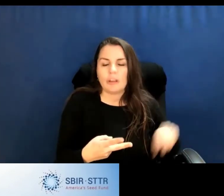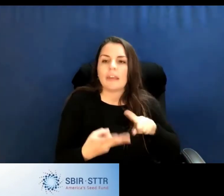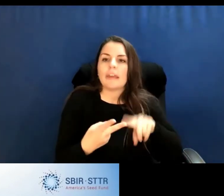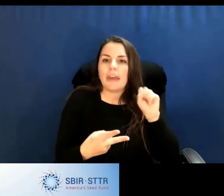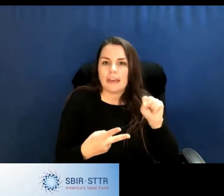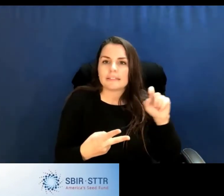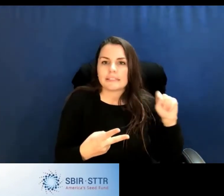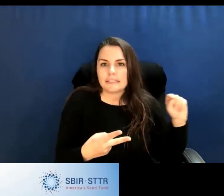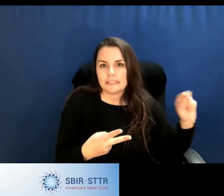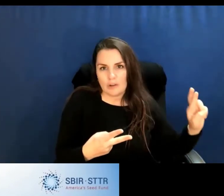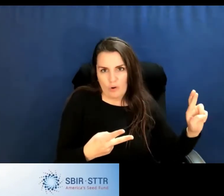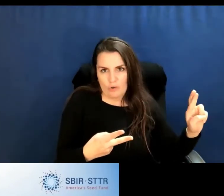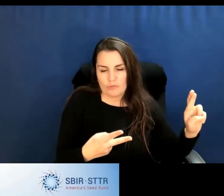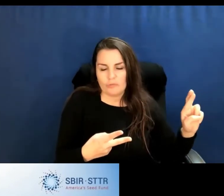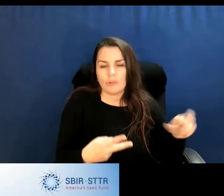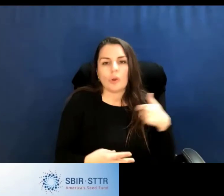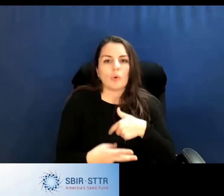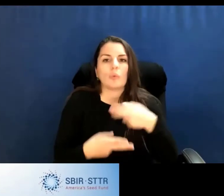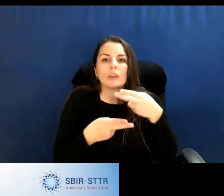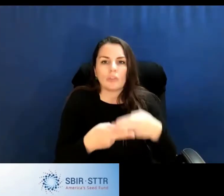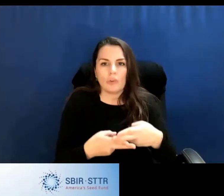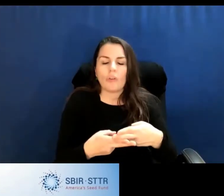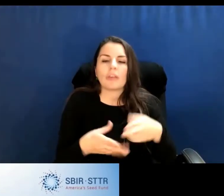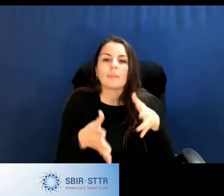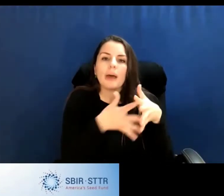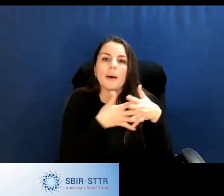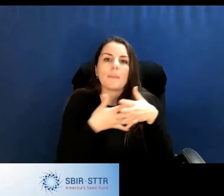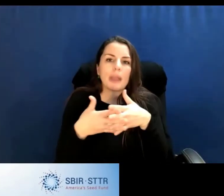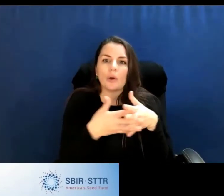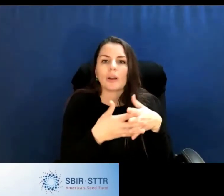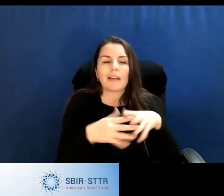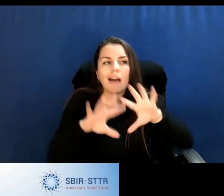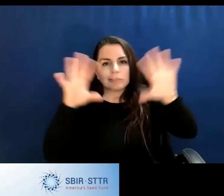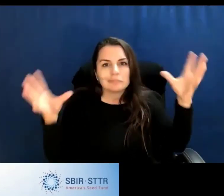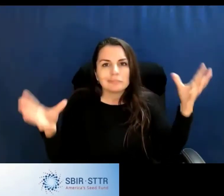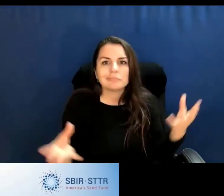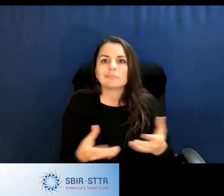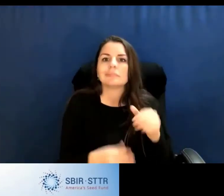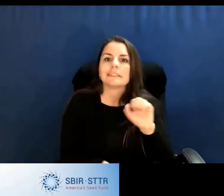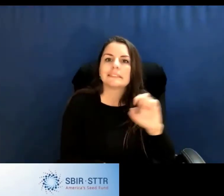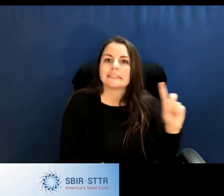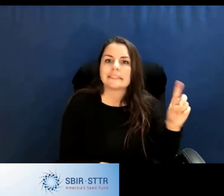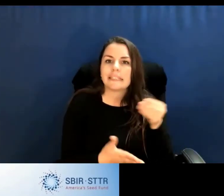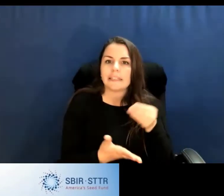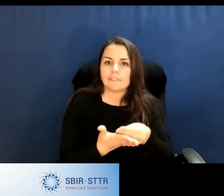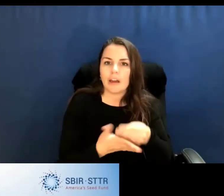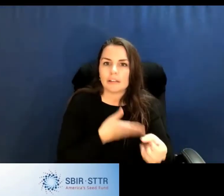And we affectionately call them the America's SEED Fund. And really what this does is provide support